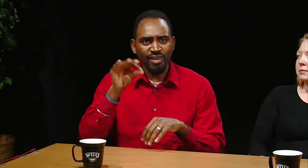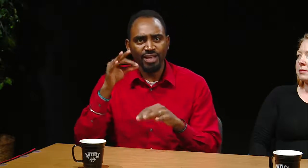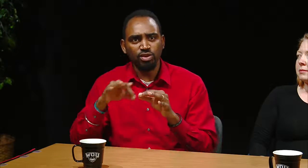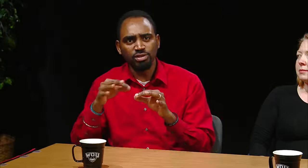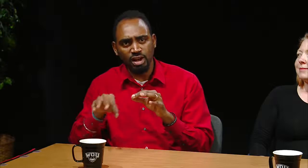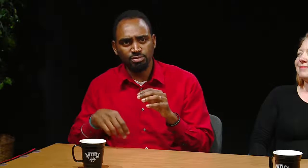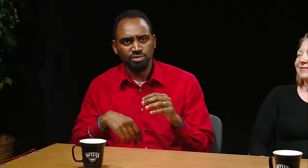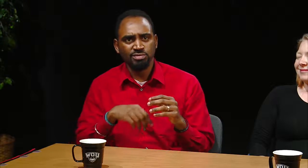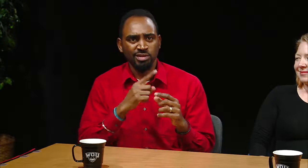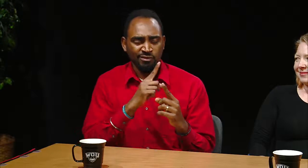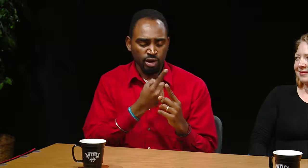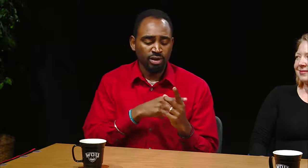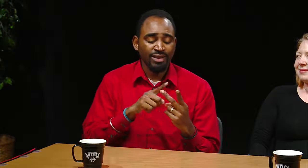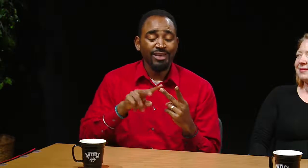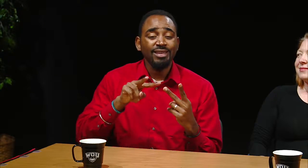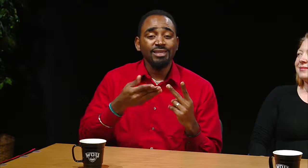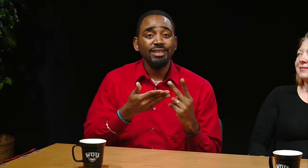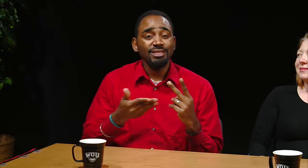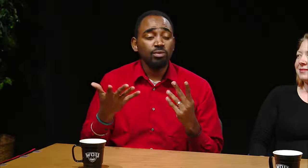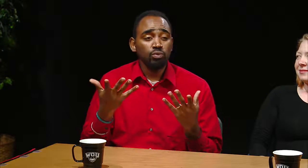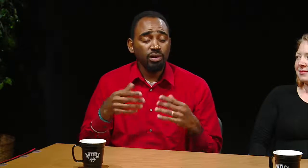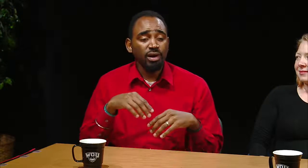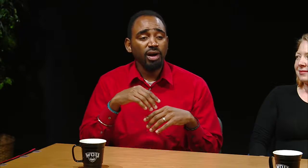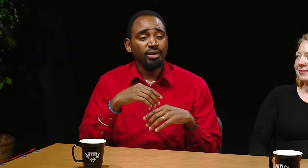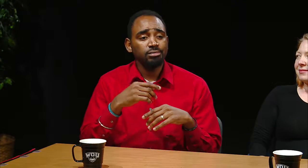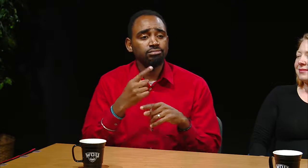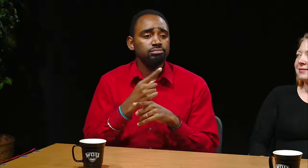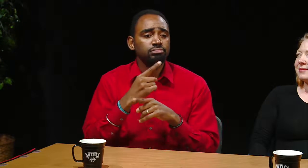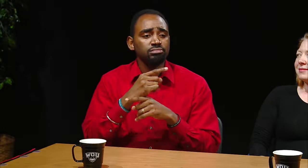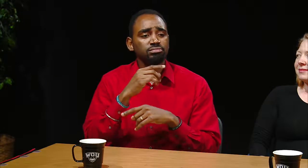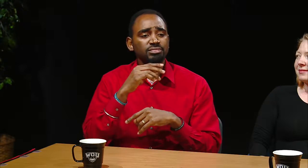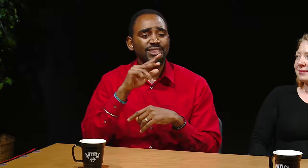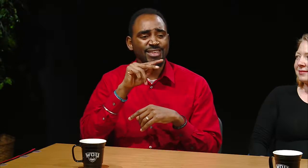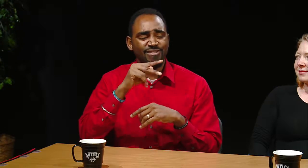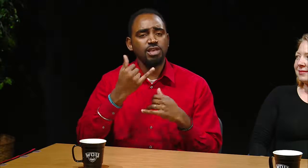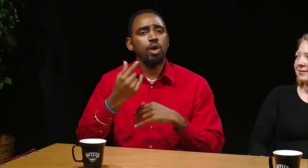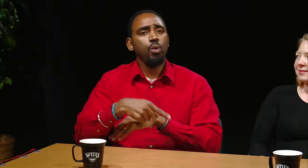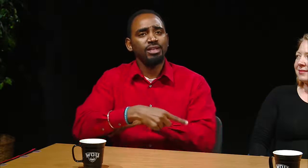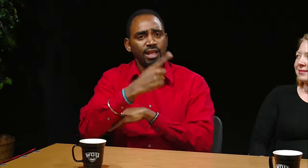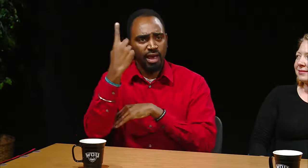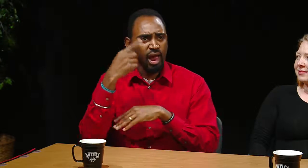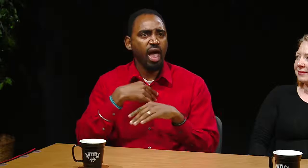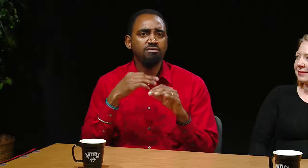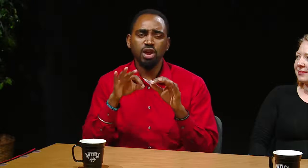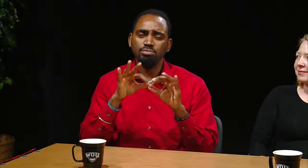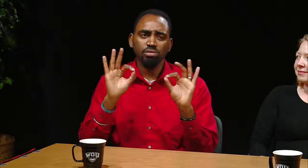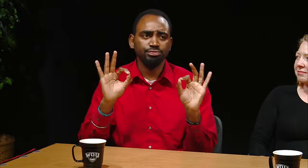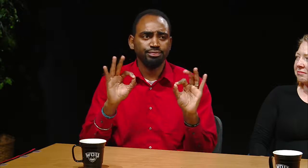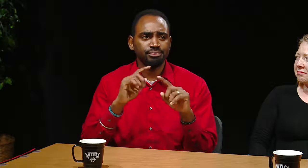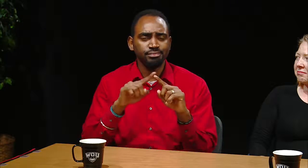It was quite amazing to see the tenacity of the group, and it seemed like every new step that we took,